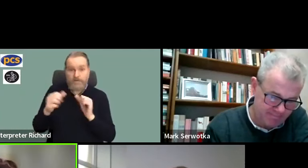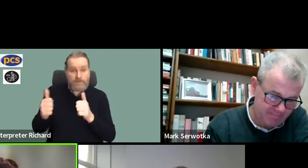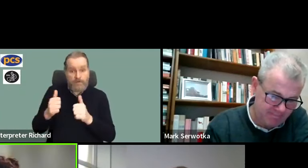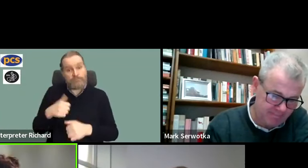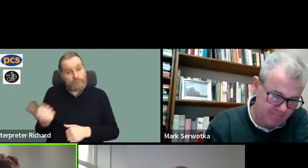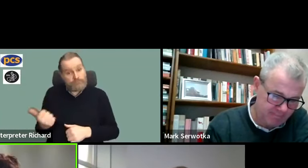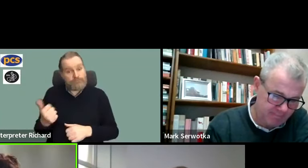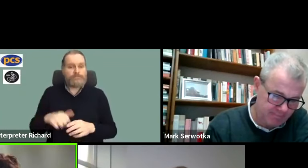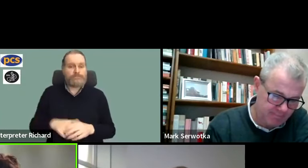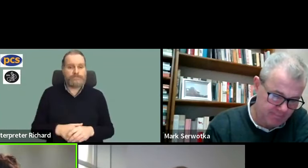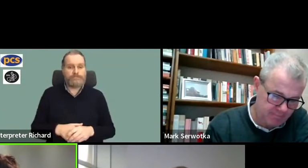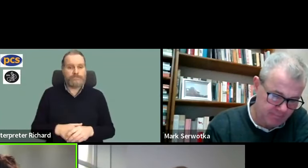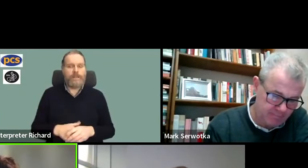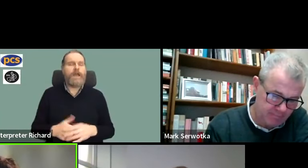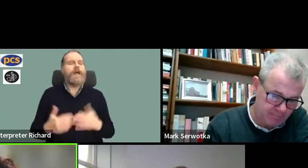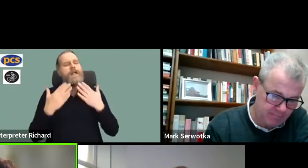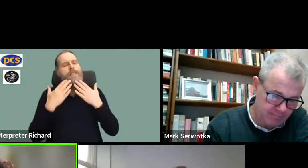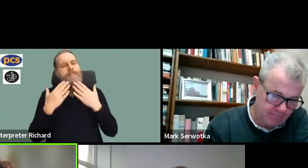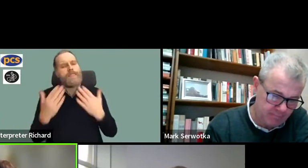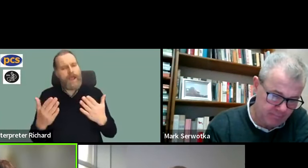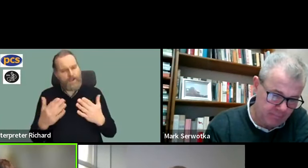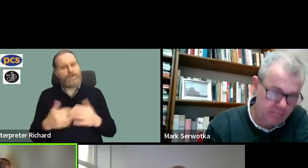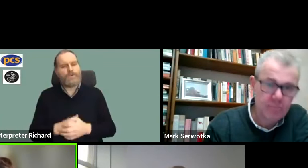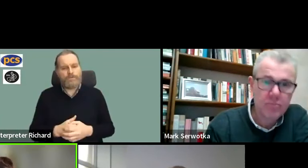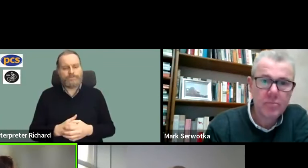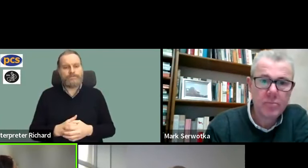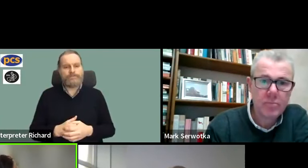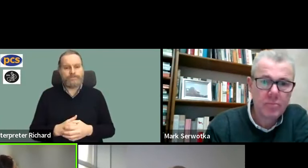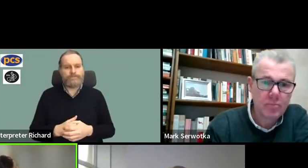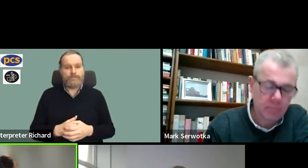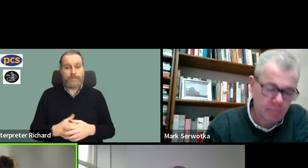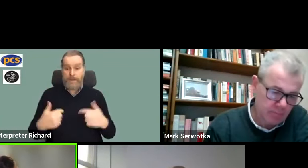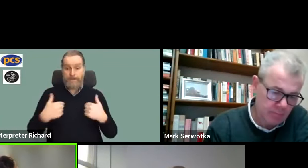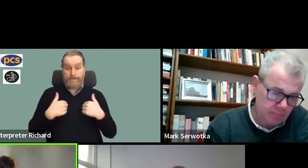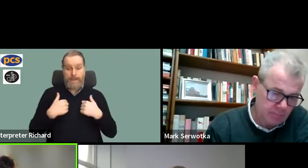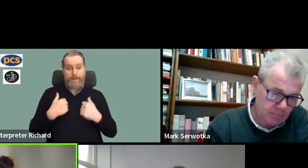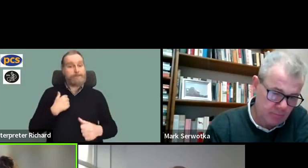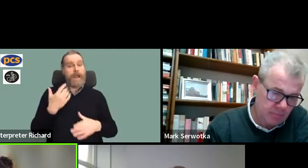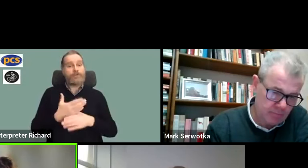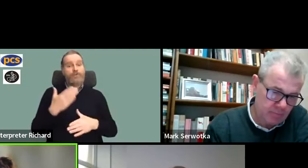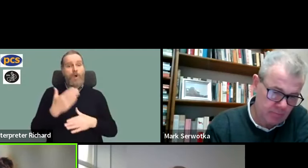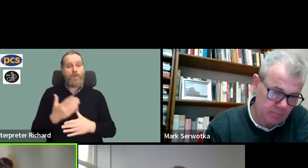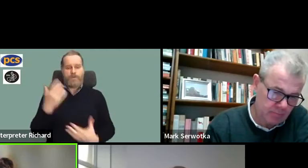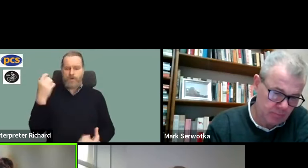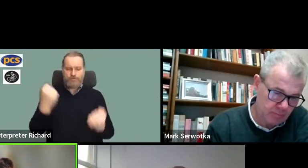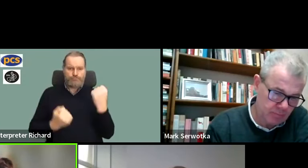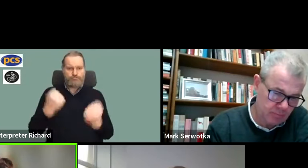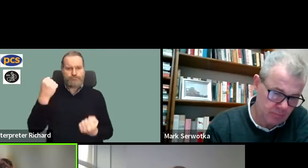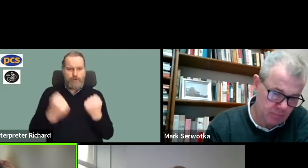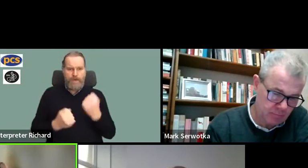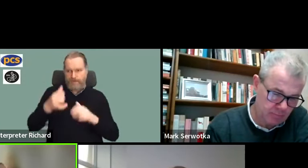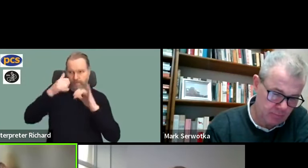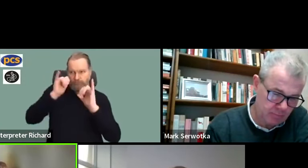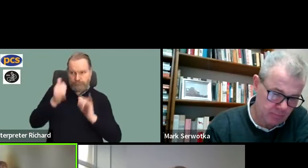or really, Daddy, who joins tonight, donna over to you you. Thanks. Thanks. Fran . Well, I work as . Well, I work as a driving